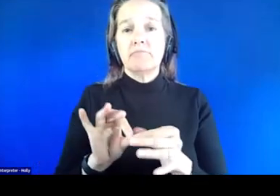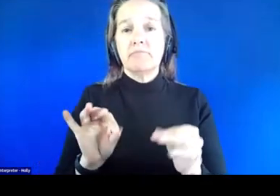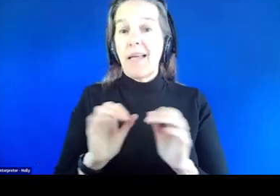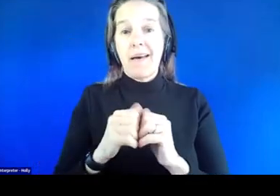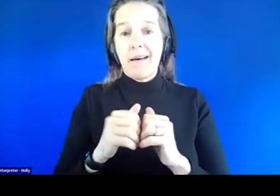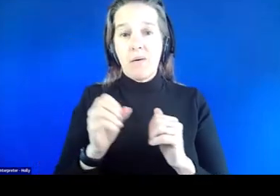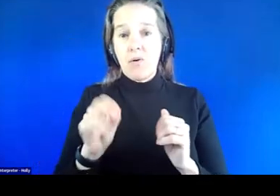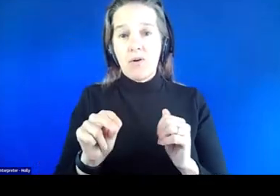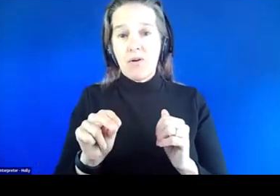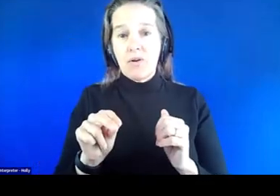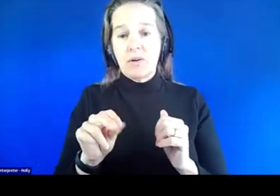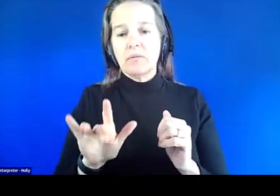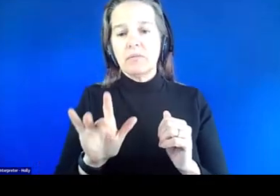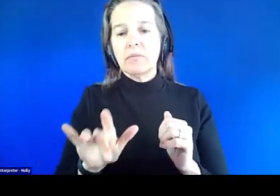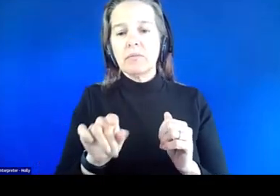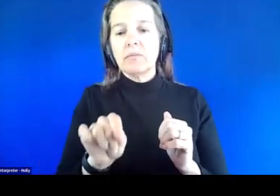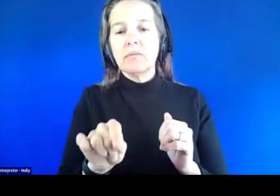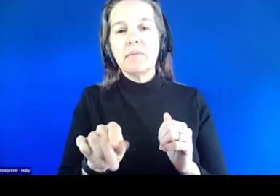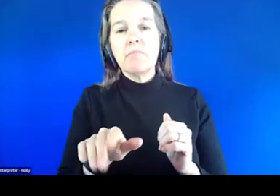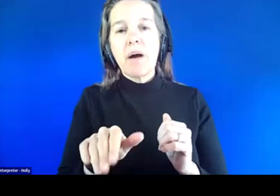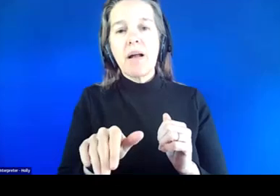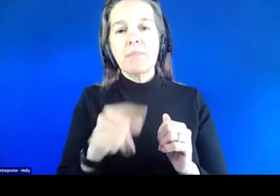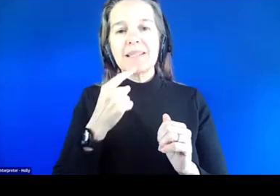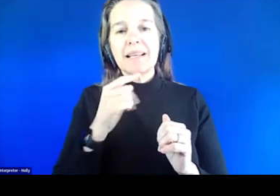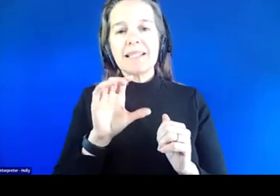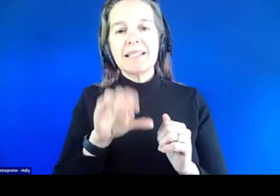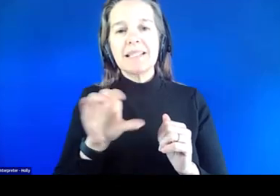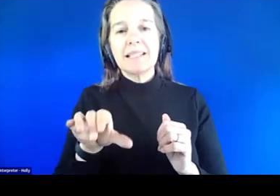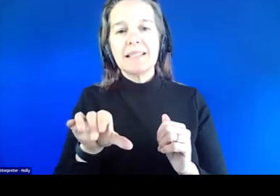click the CC button at the bottom of your screen.